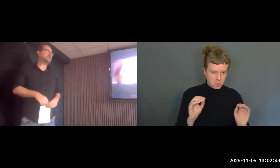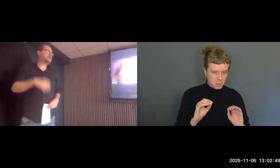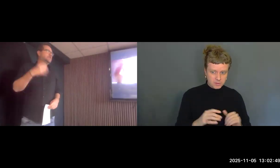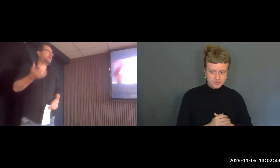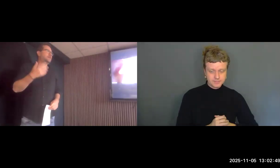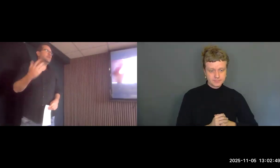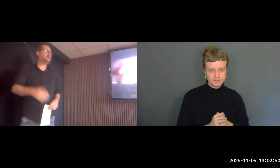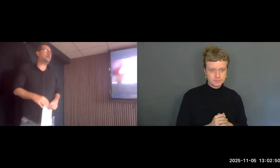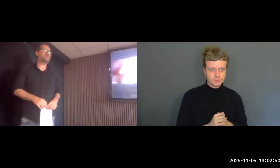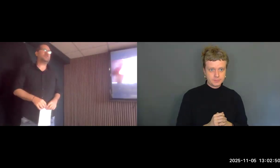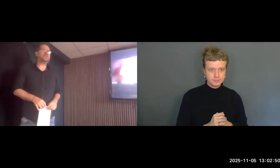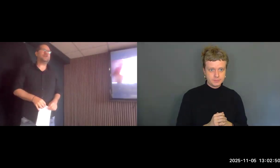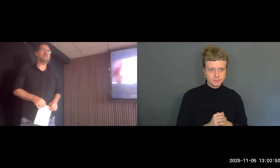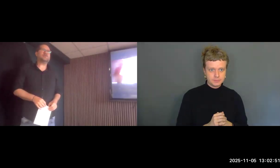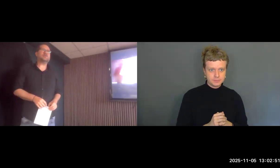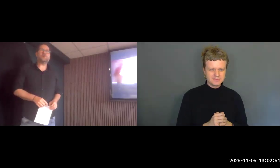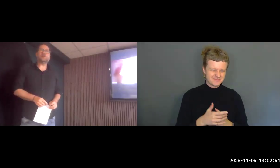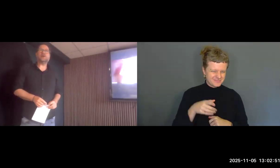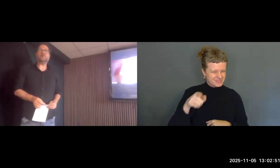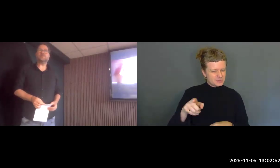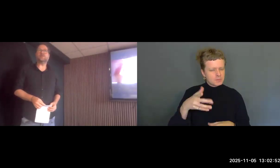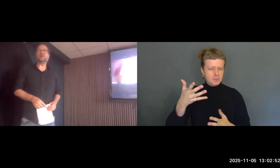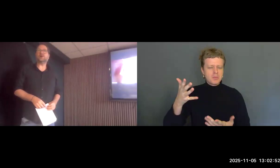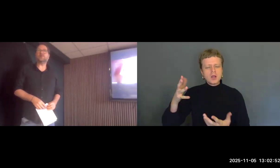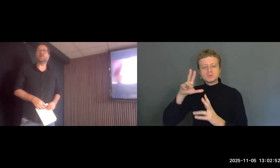Because that's, of course, an diachrinic change of spoken languages, very often.